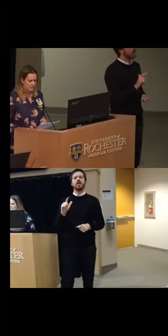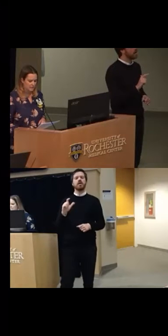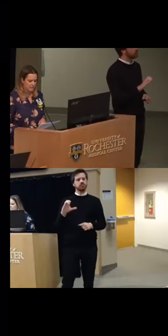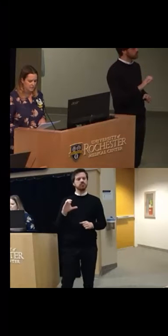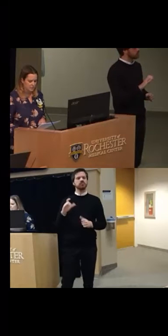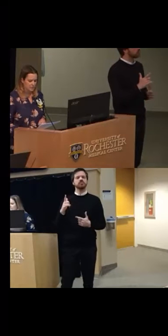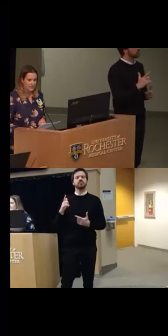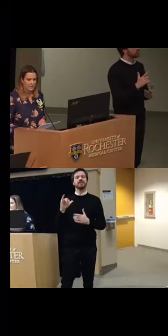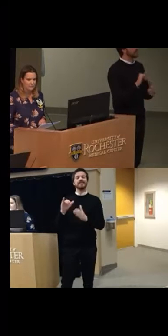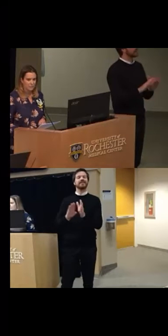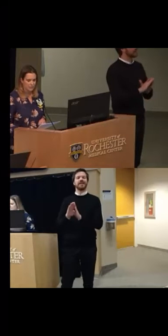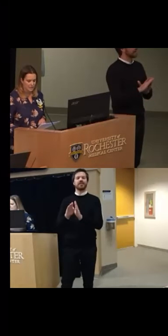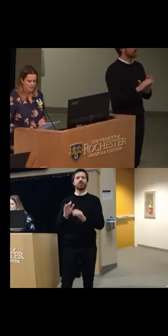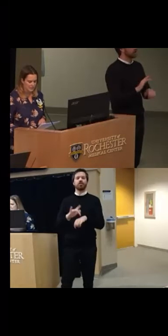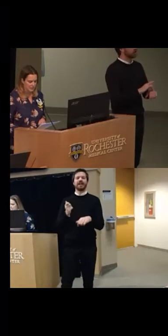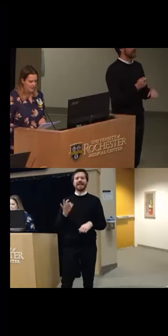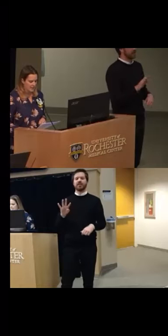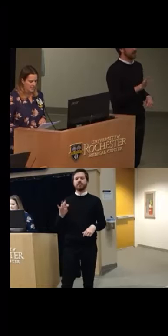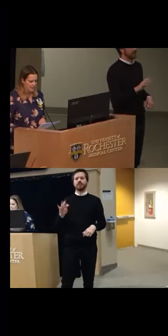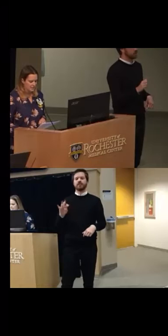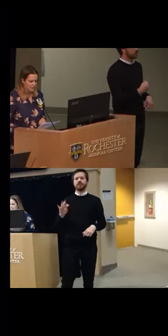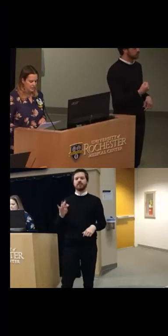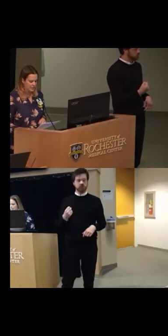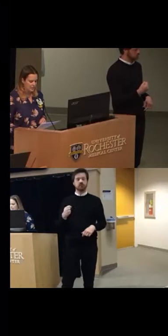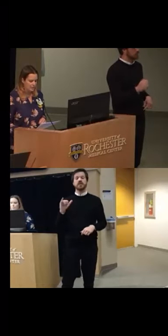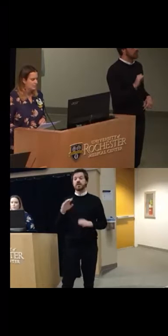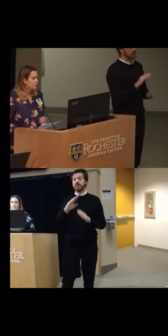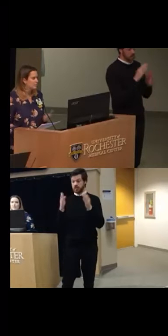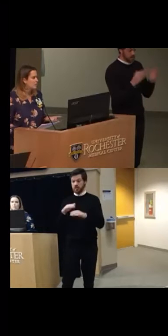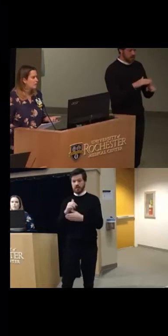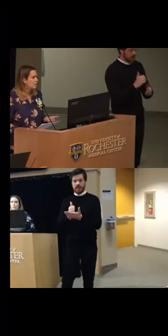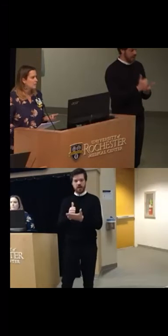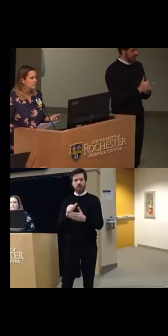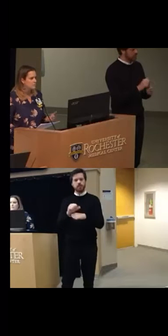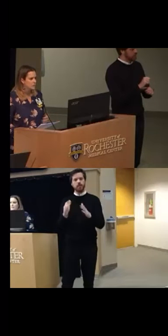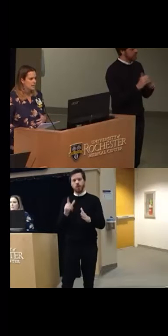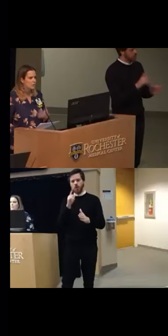developed in the early 1940s and concentrated on helping employees with alcohol problem so that's